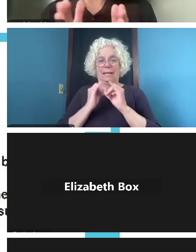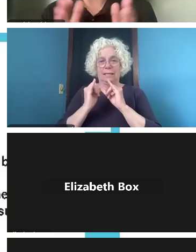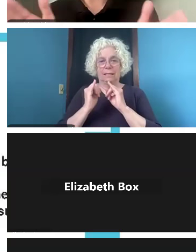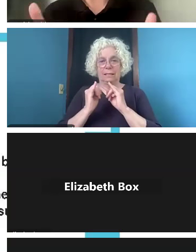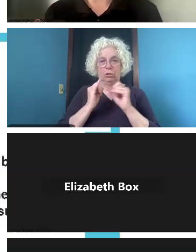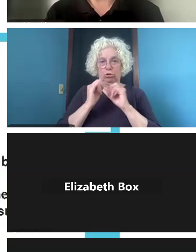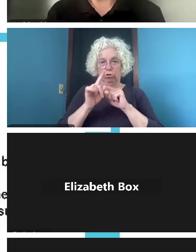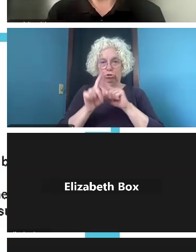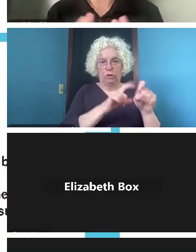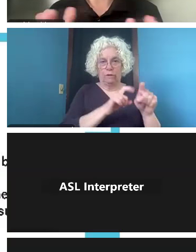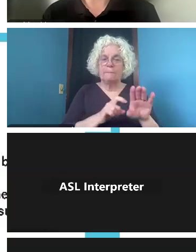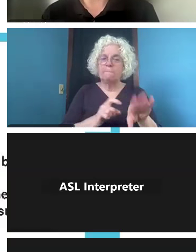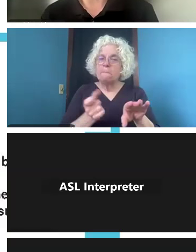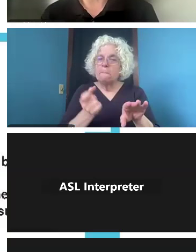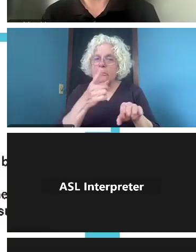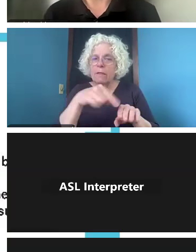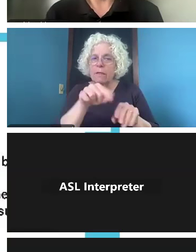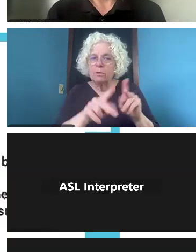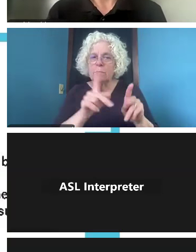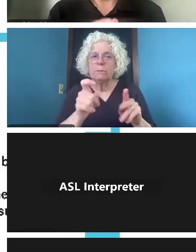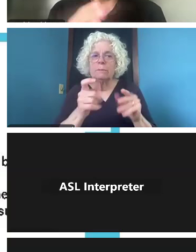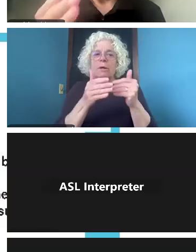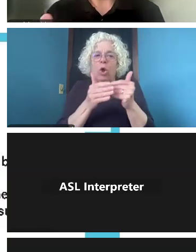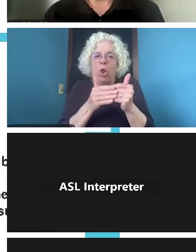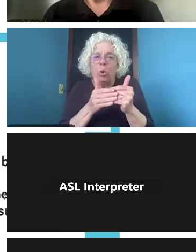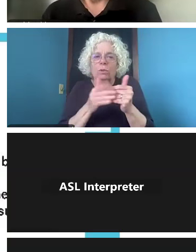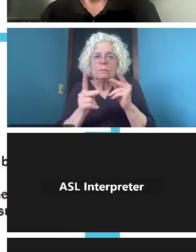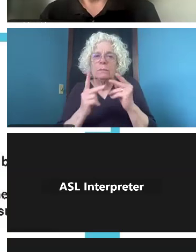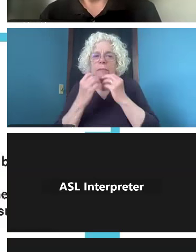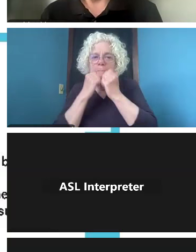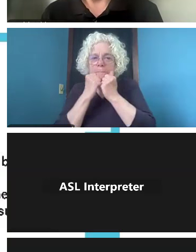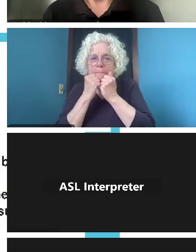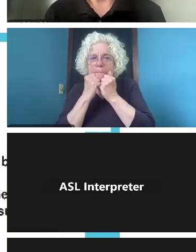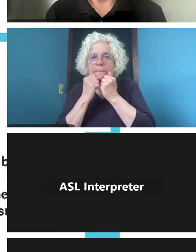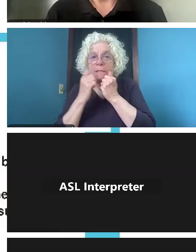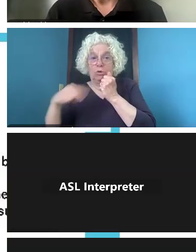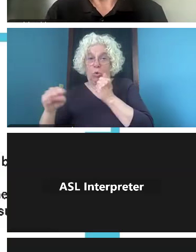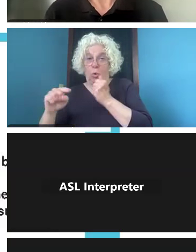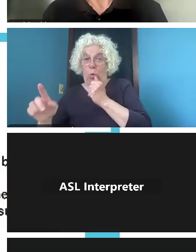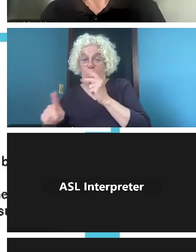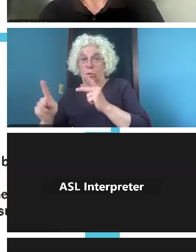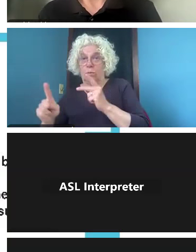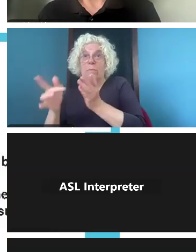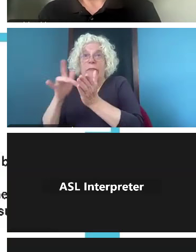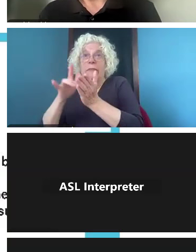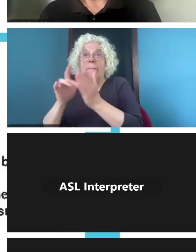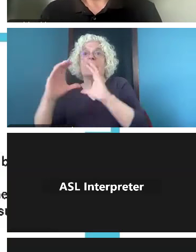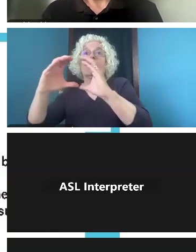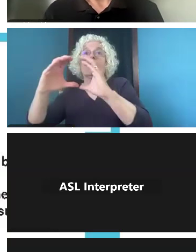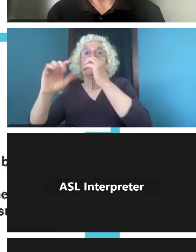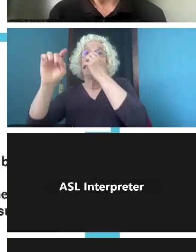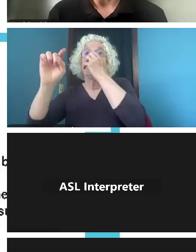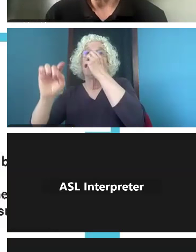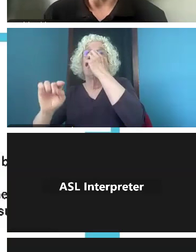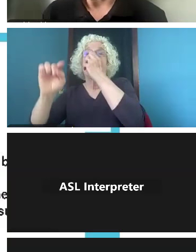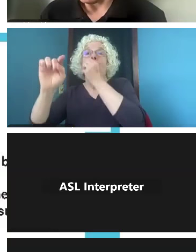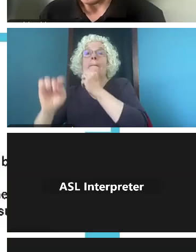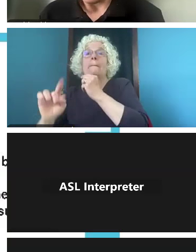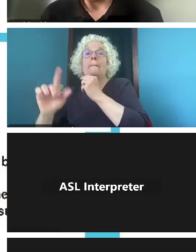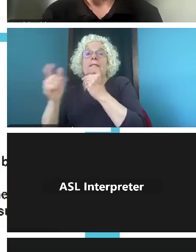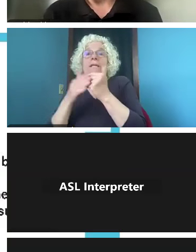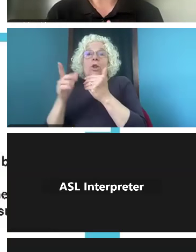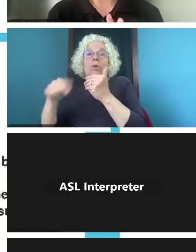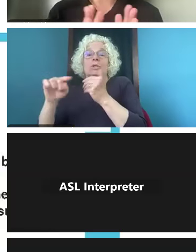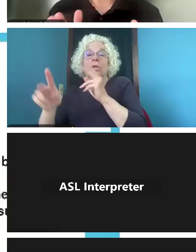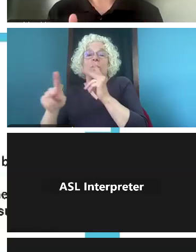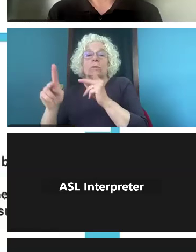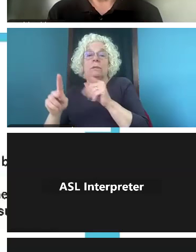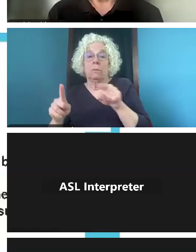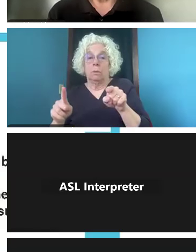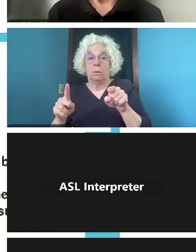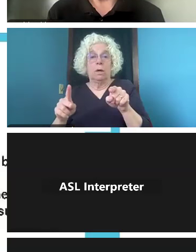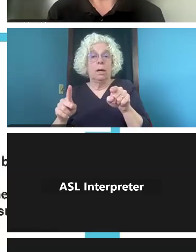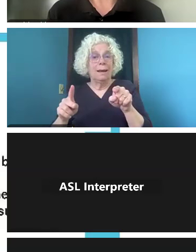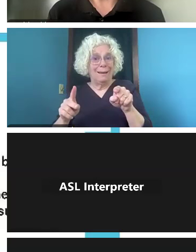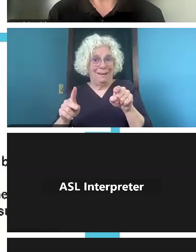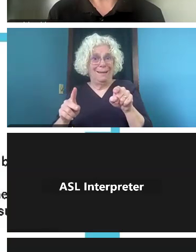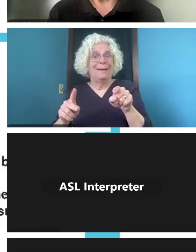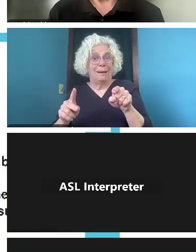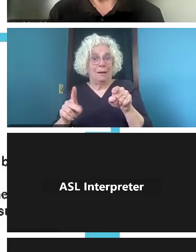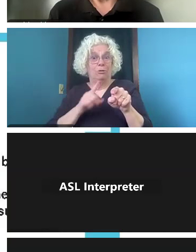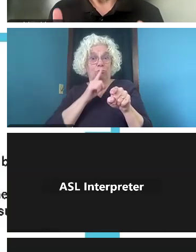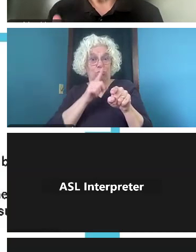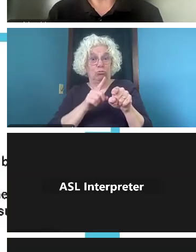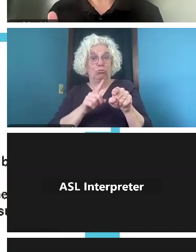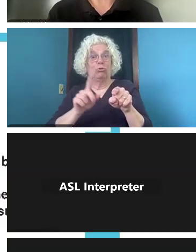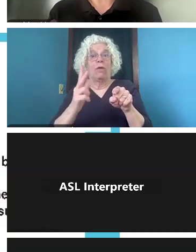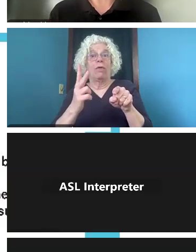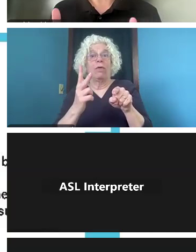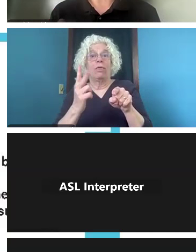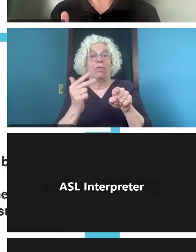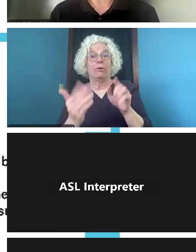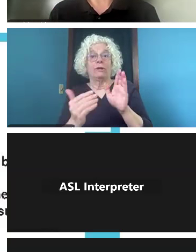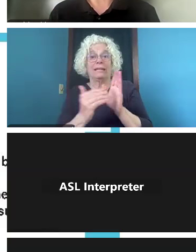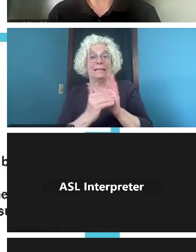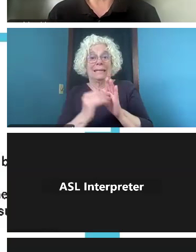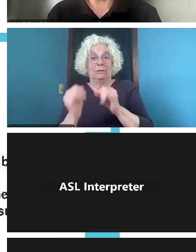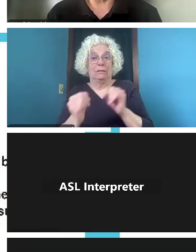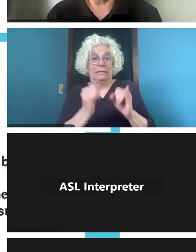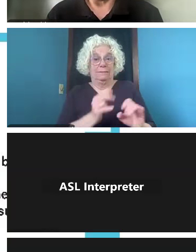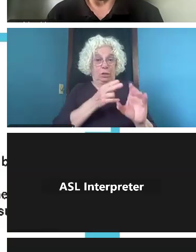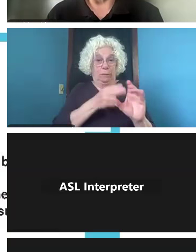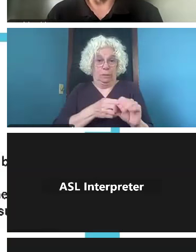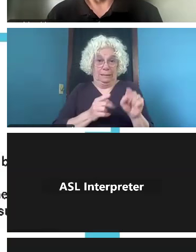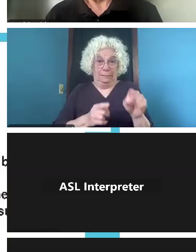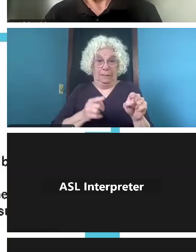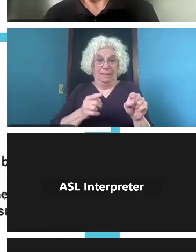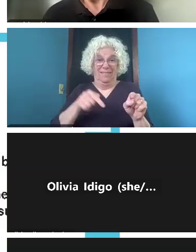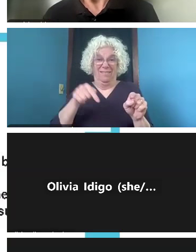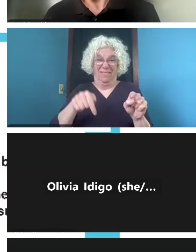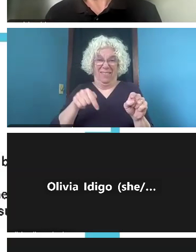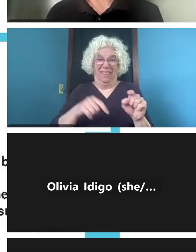that are in the middle as well. We had a total of almost 13,000 individuals participating in this quantitative phase.